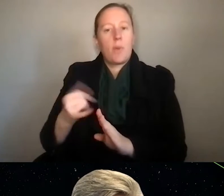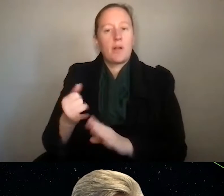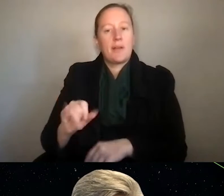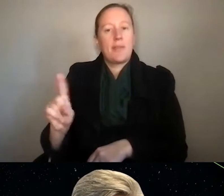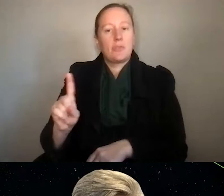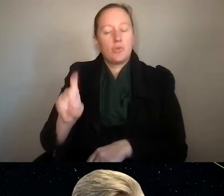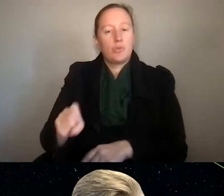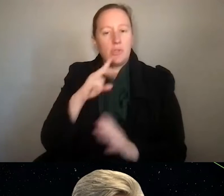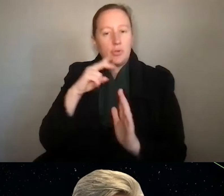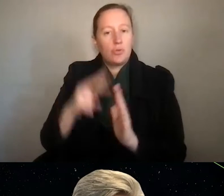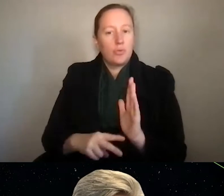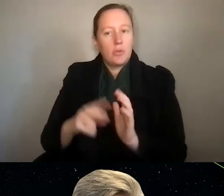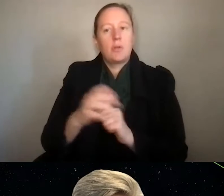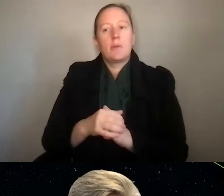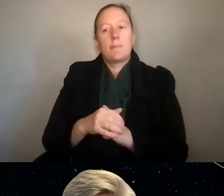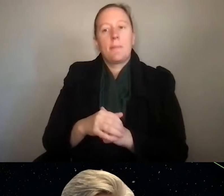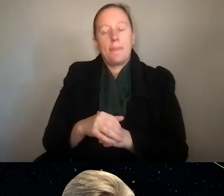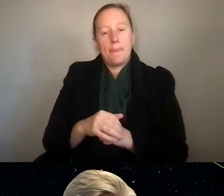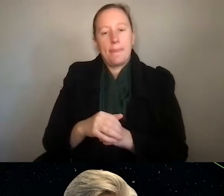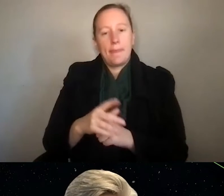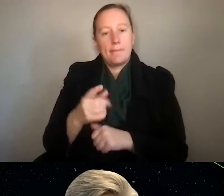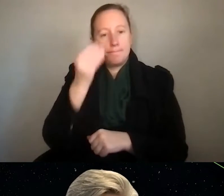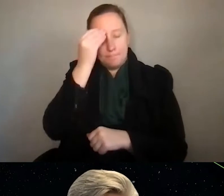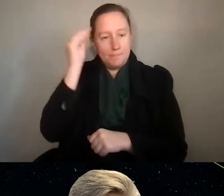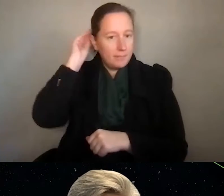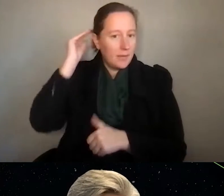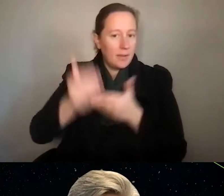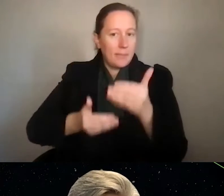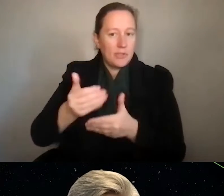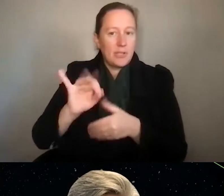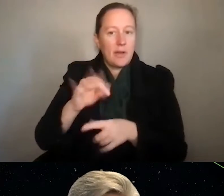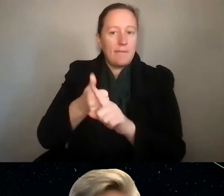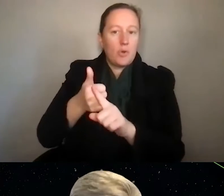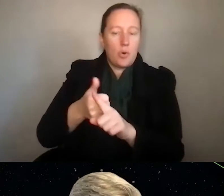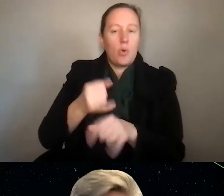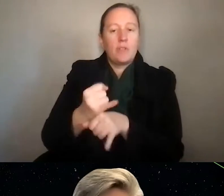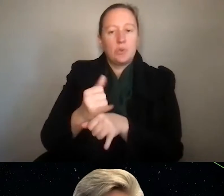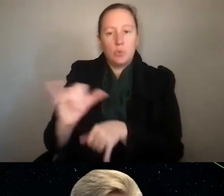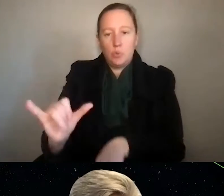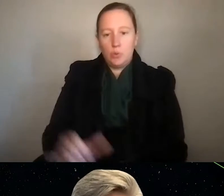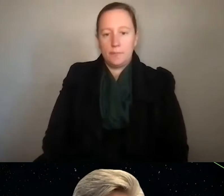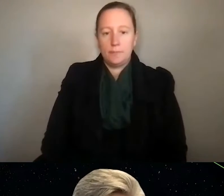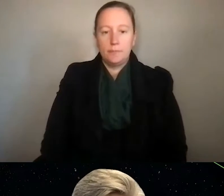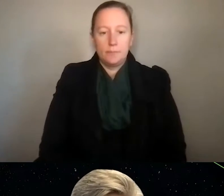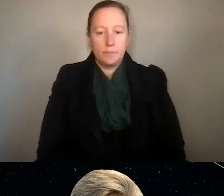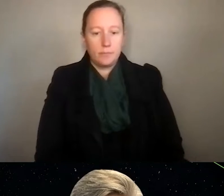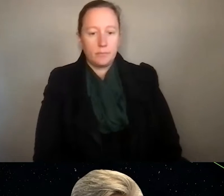look at as you keep in mind the procedures of your own institution. Leroy Jones II: The one additional thing that